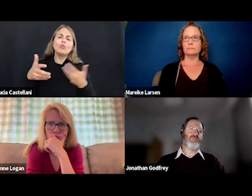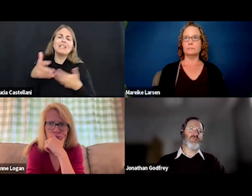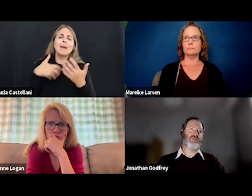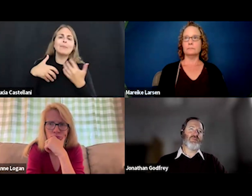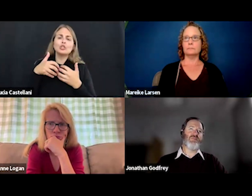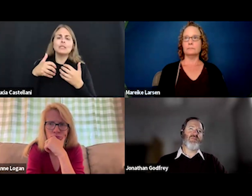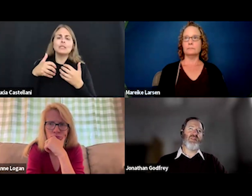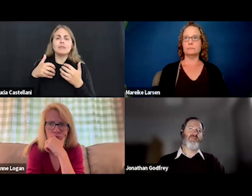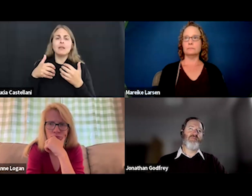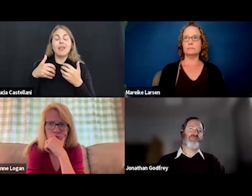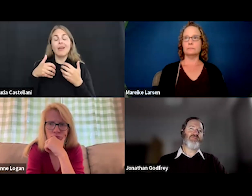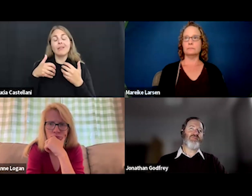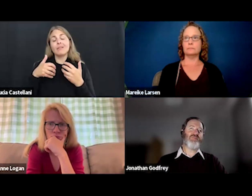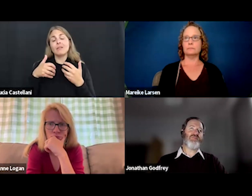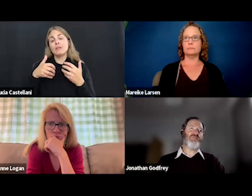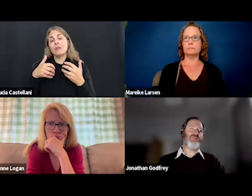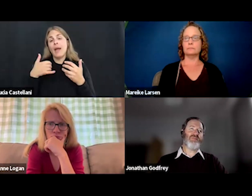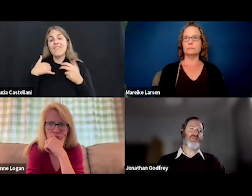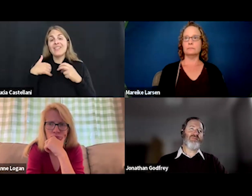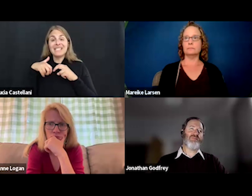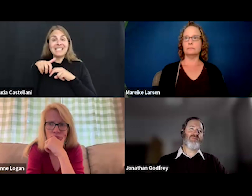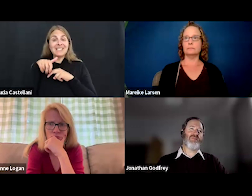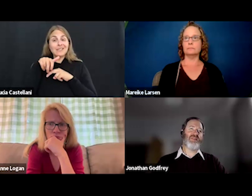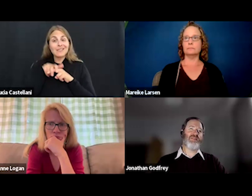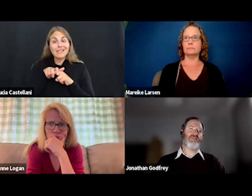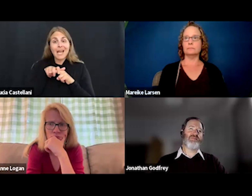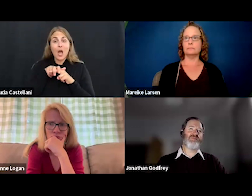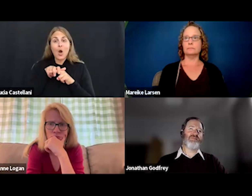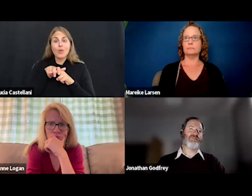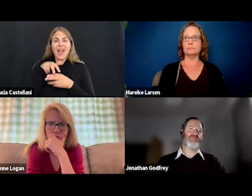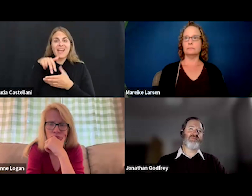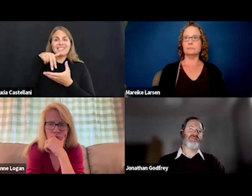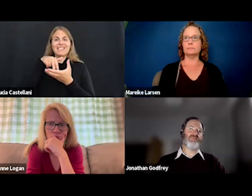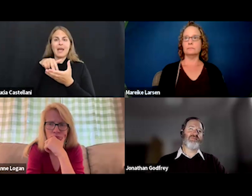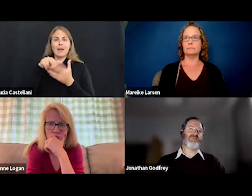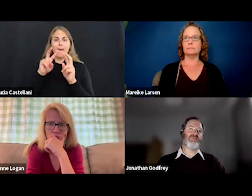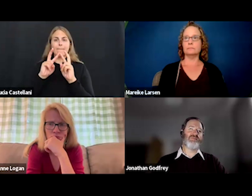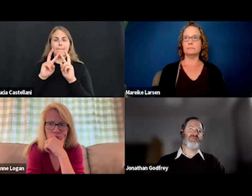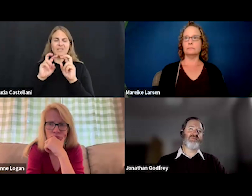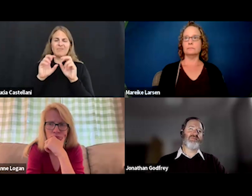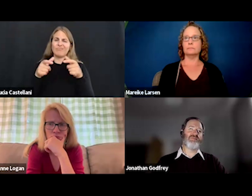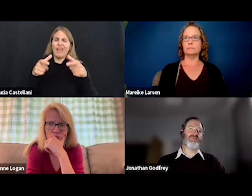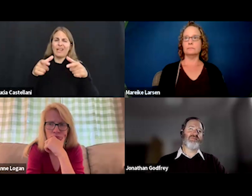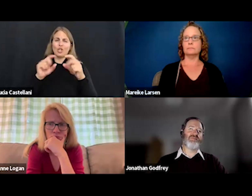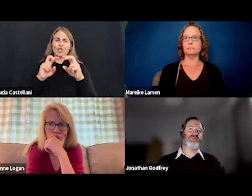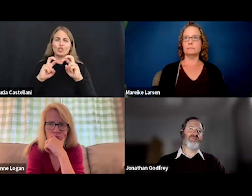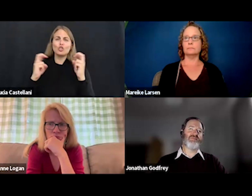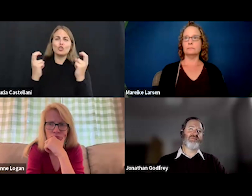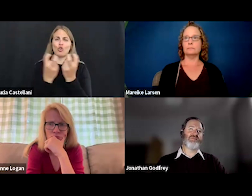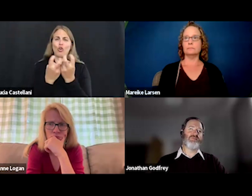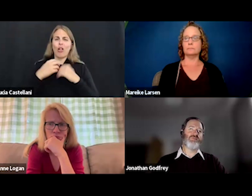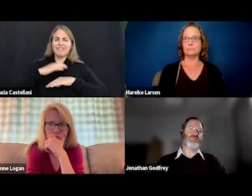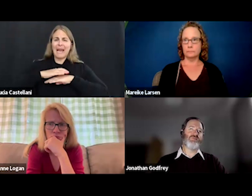and stand up circle tables. This has been very helpful. I've been in conferences where they've had tables.